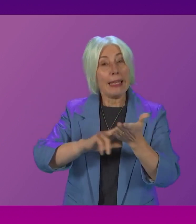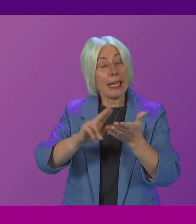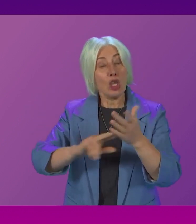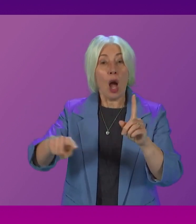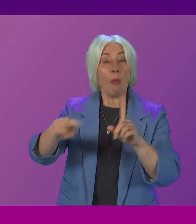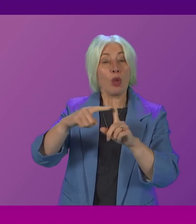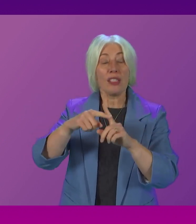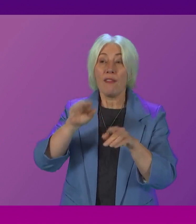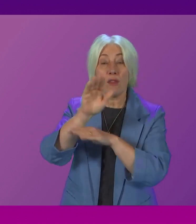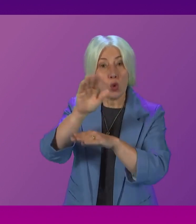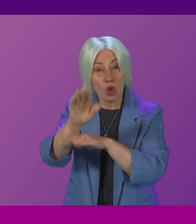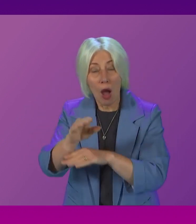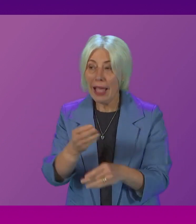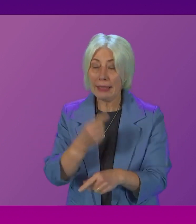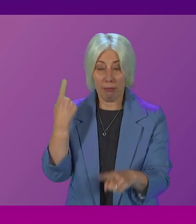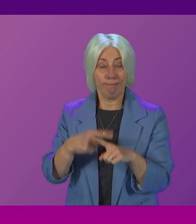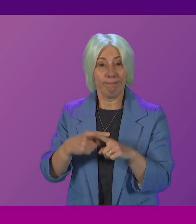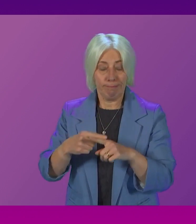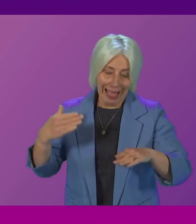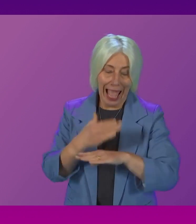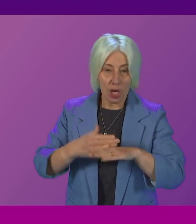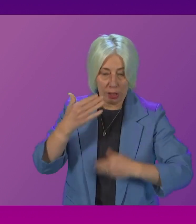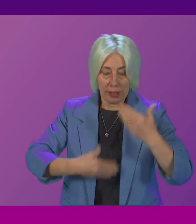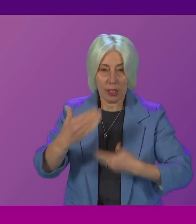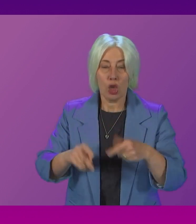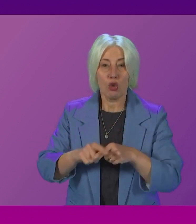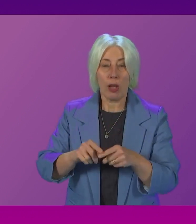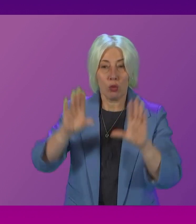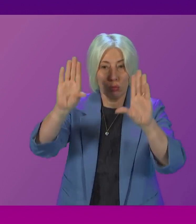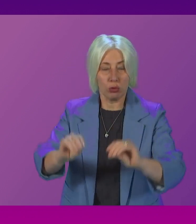sets out some of the immediate actions that we will take to halt nature loss by 2030.